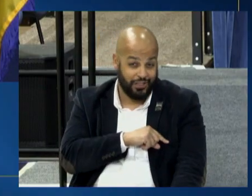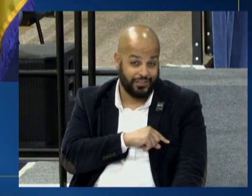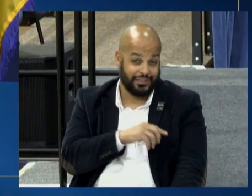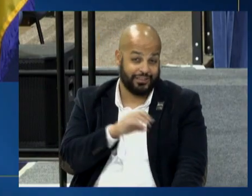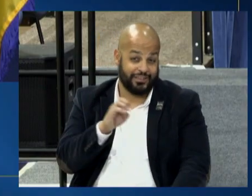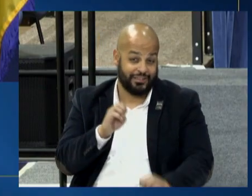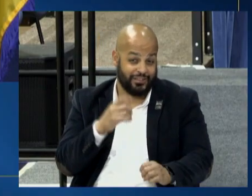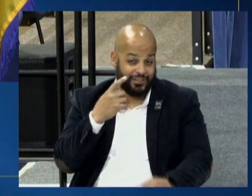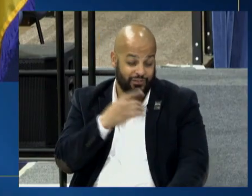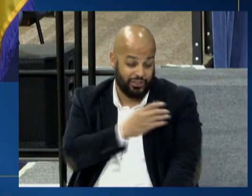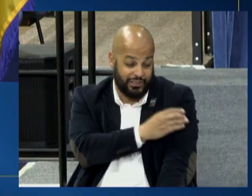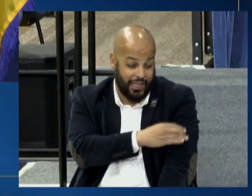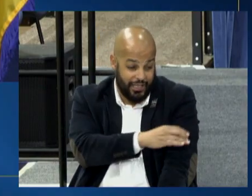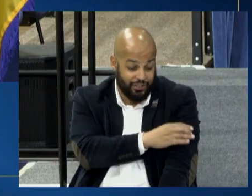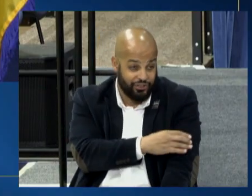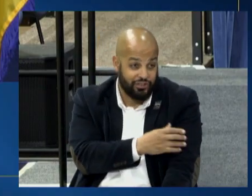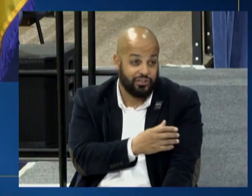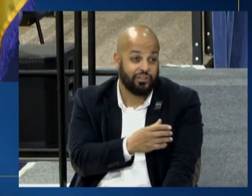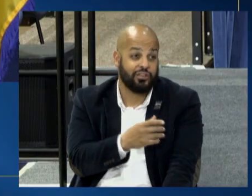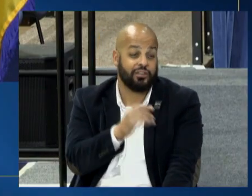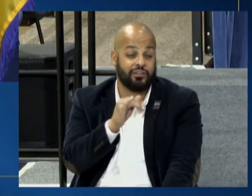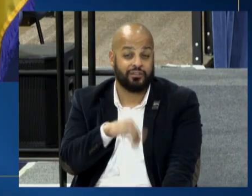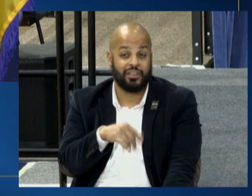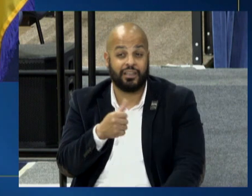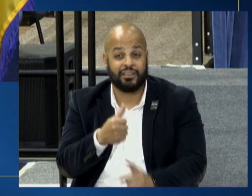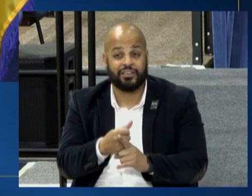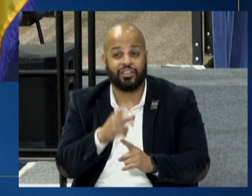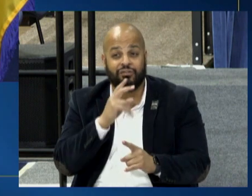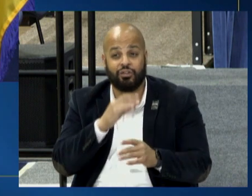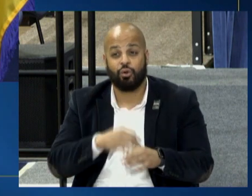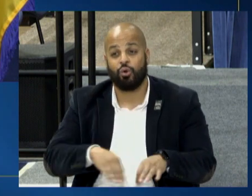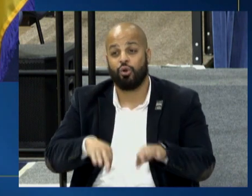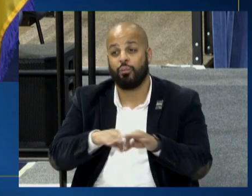These data elements cover vital information about a person's treatment history, test results,